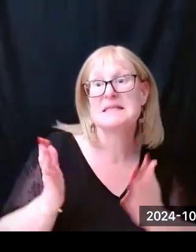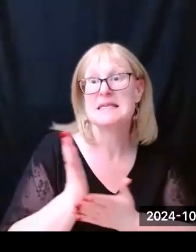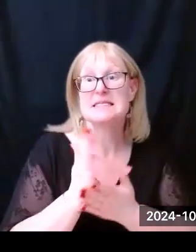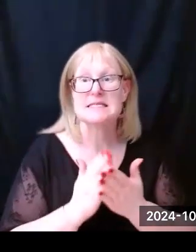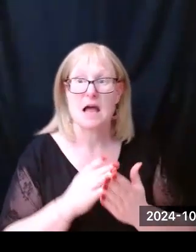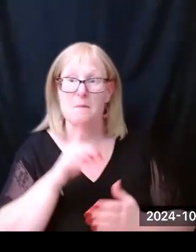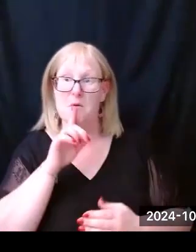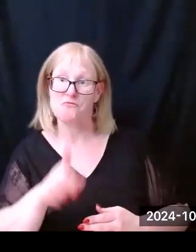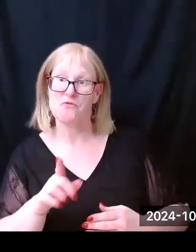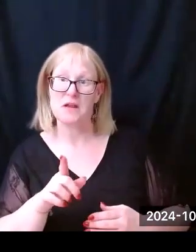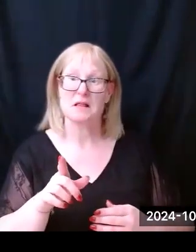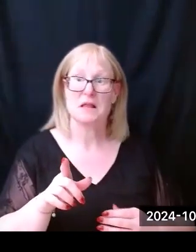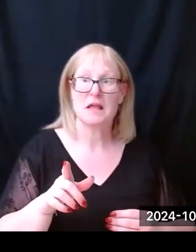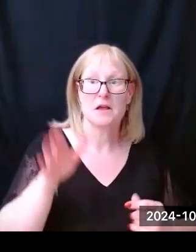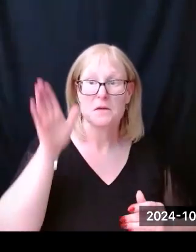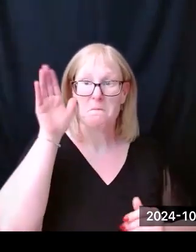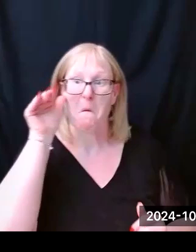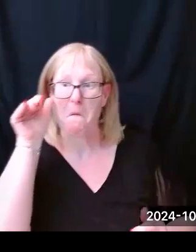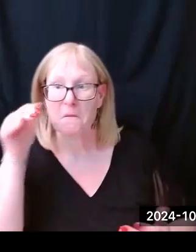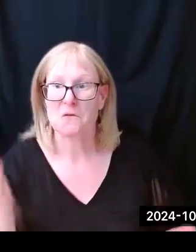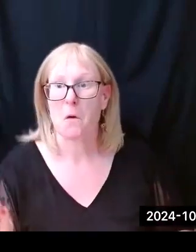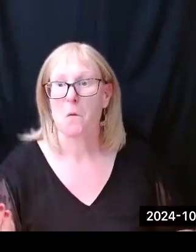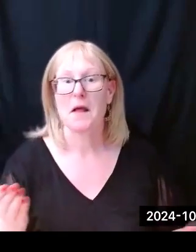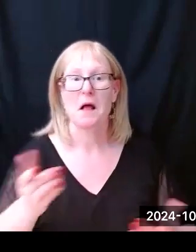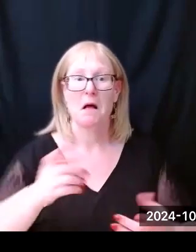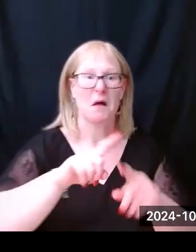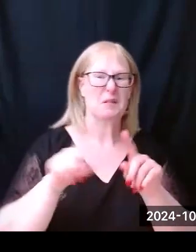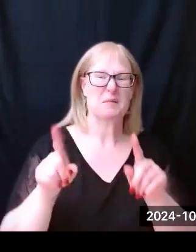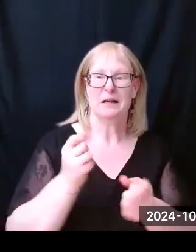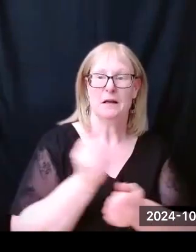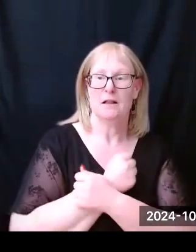of strengths and weaknesses. I love it when families are like, but I